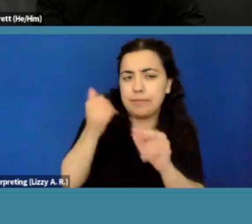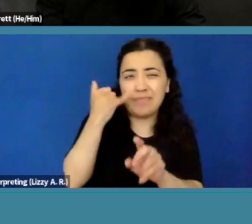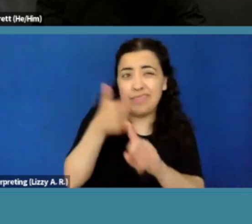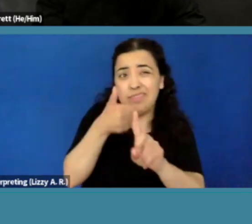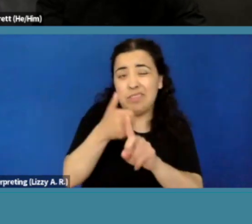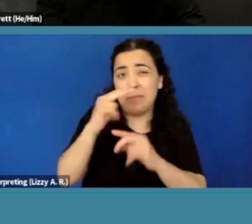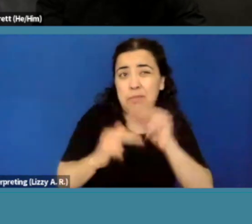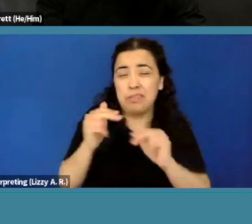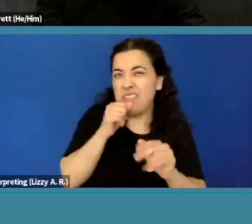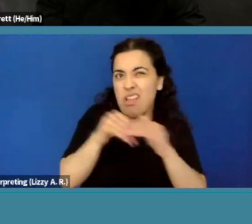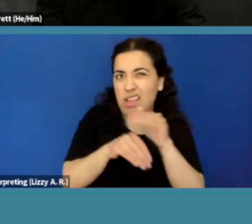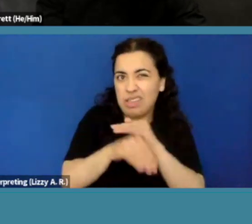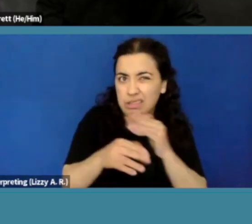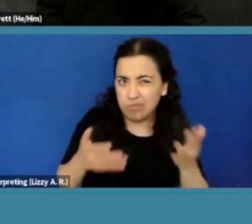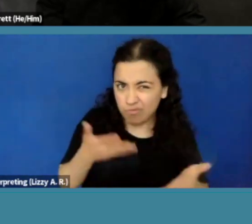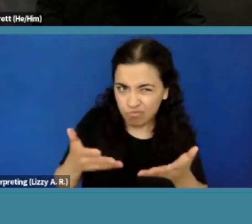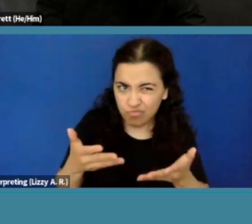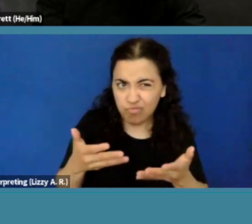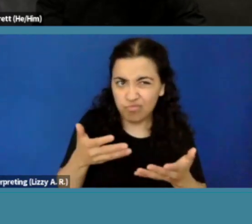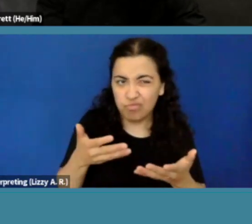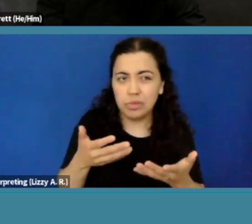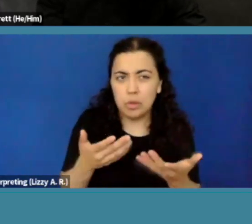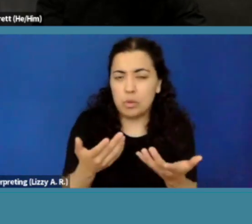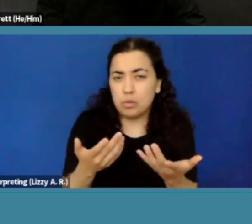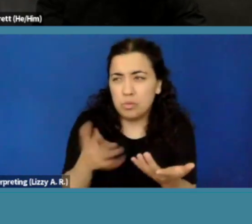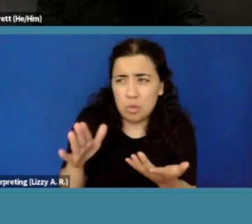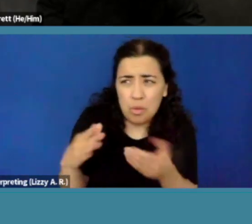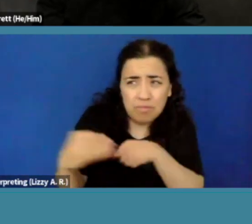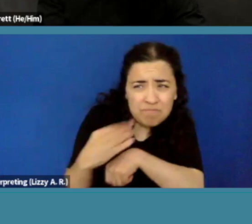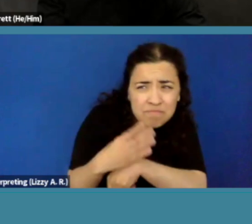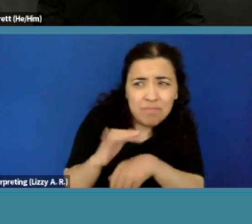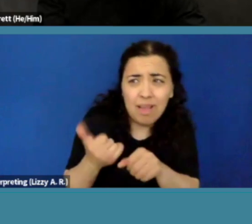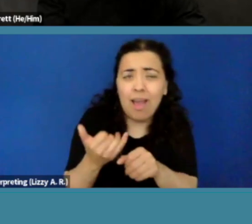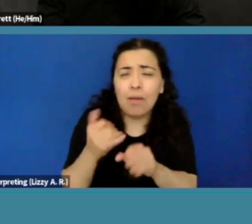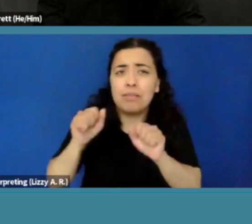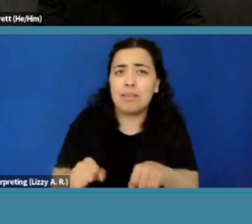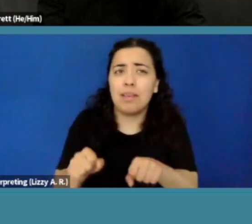what could you share on that, and how do we make heritage spaces accessible?